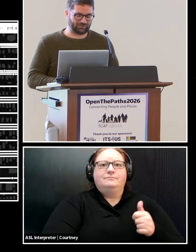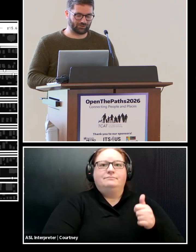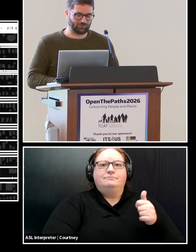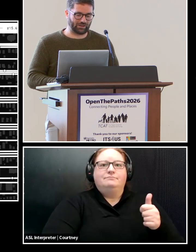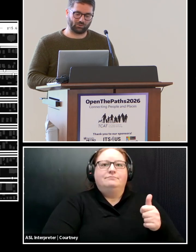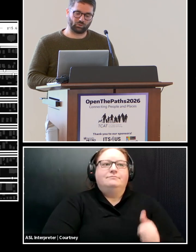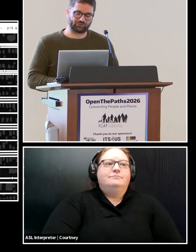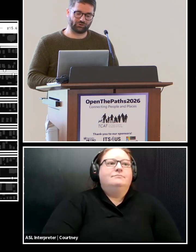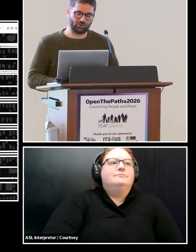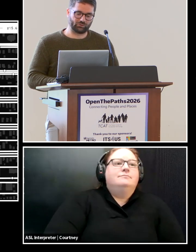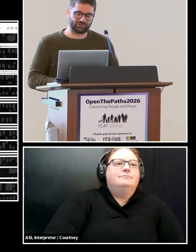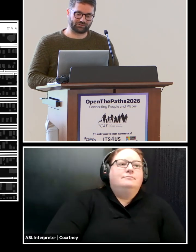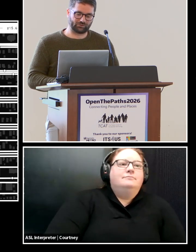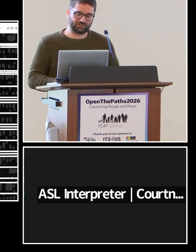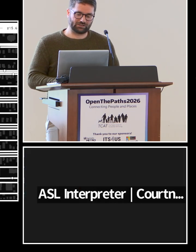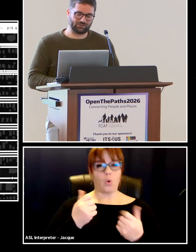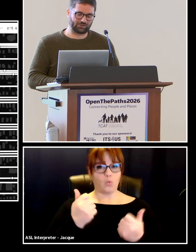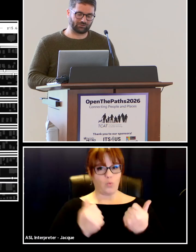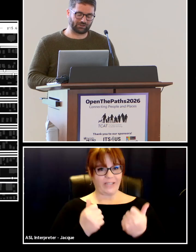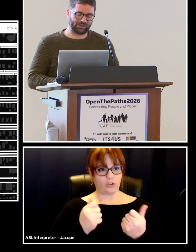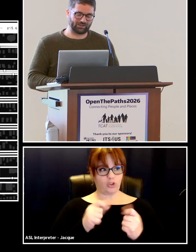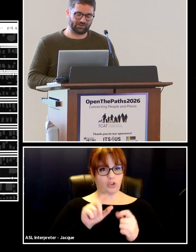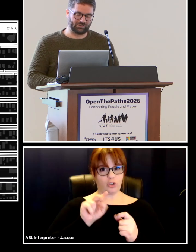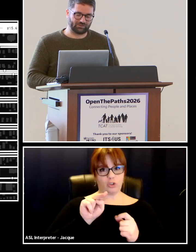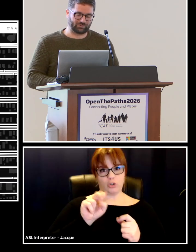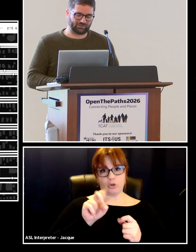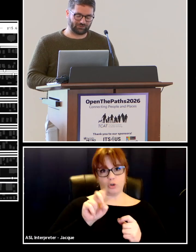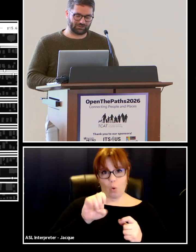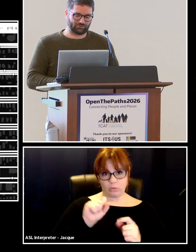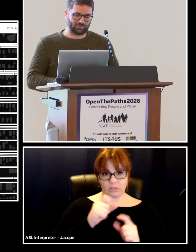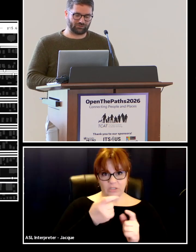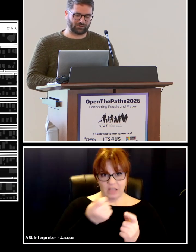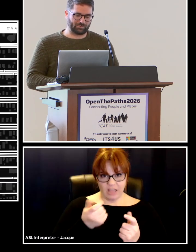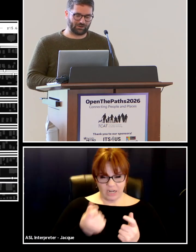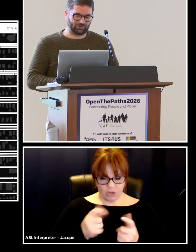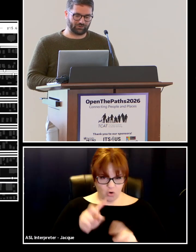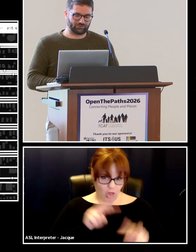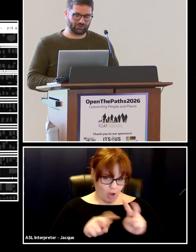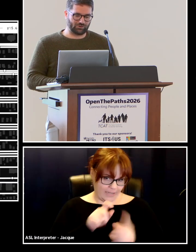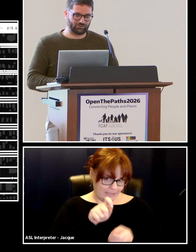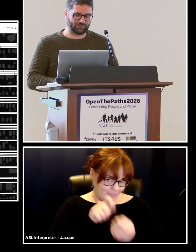uh so like which nodes it's deleting you can look at specific information about those nodes